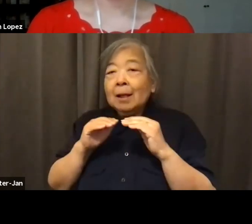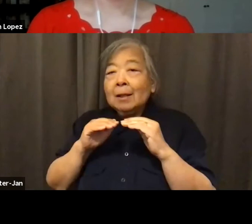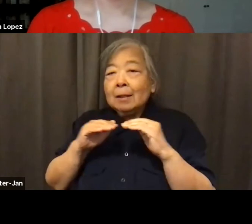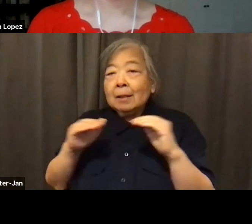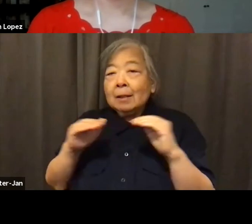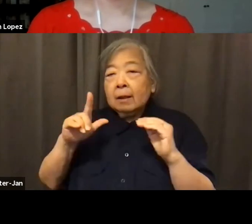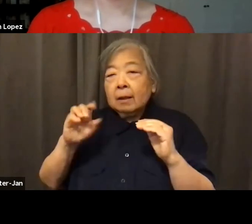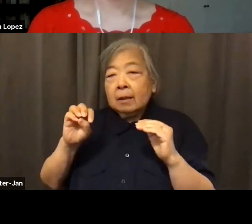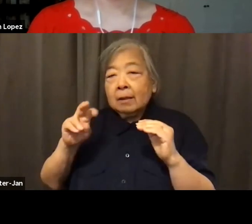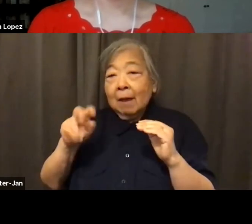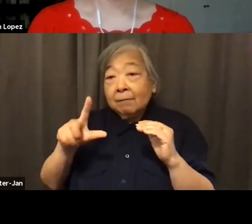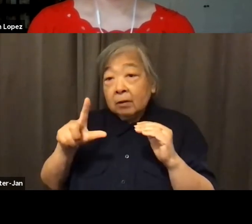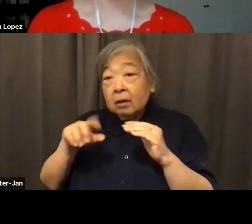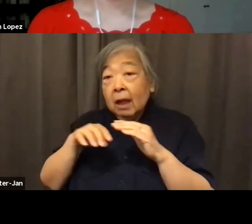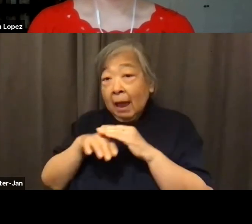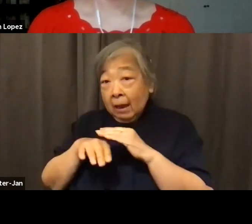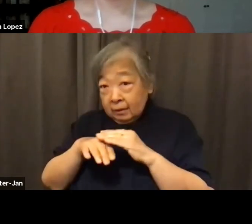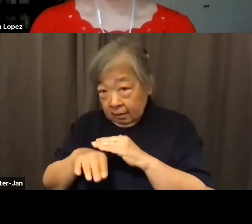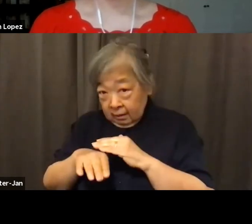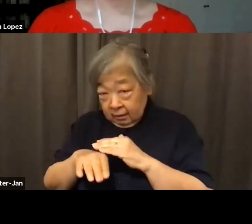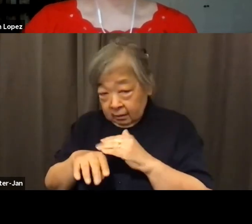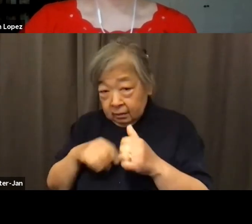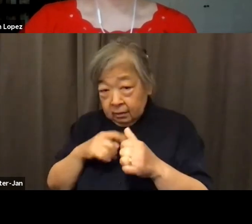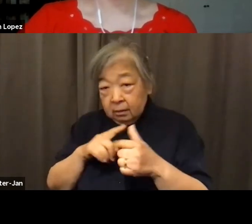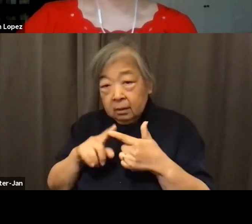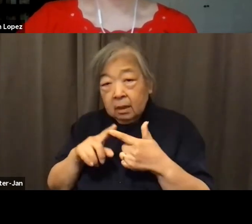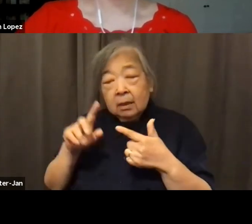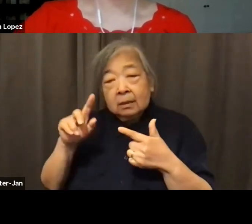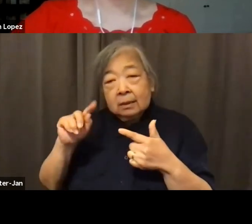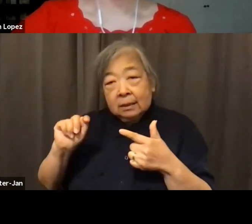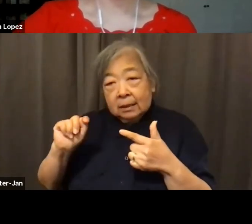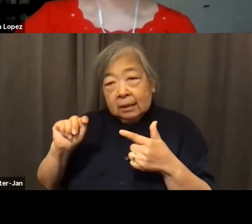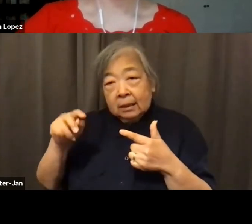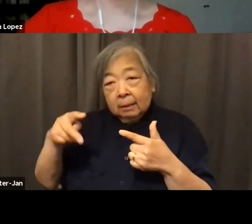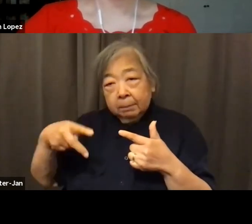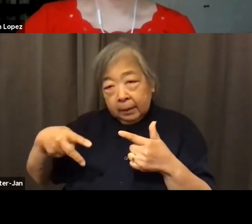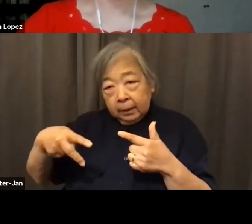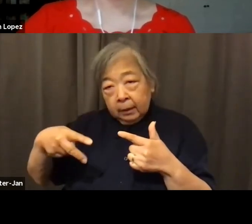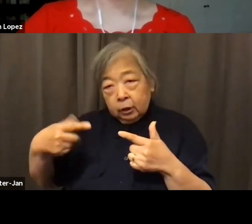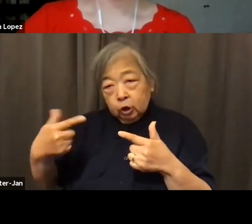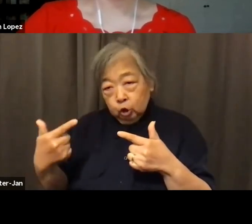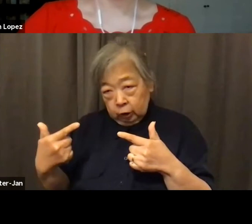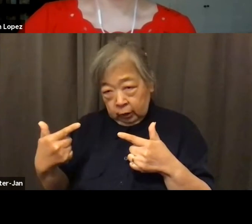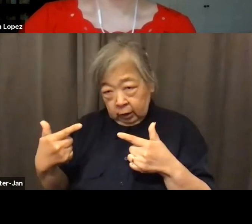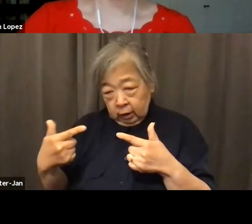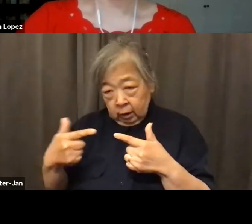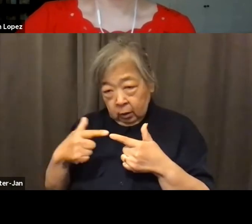The other is TPG, it's the Paciello Group.